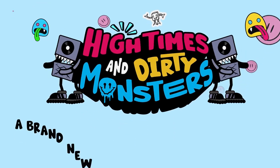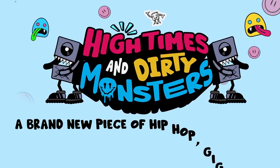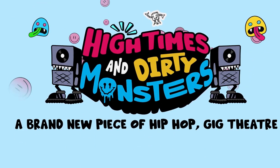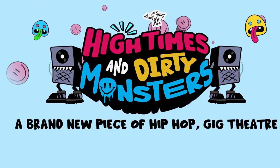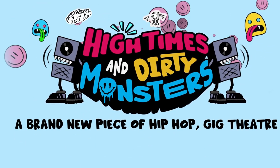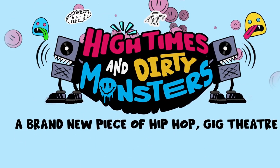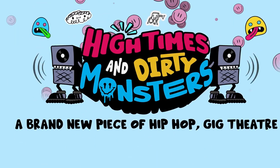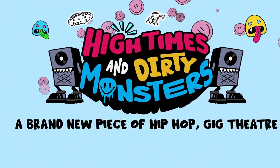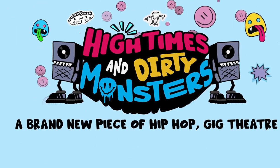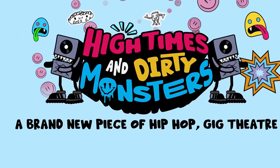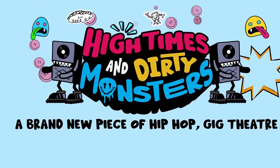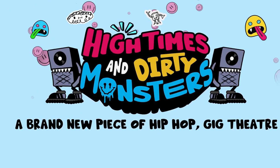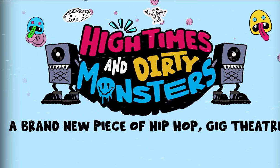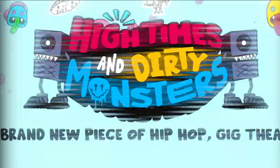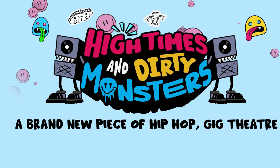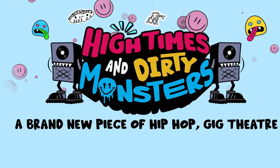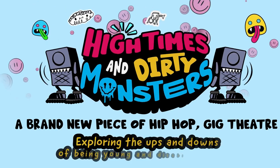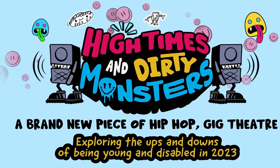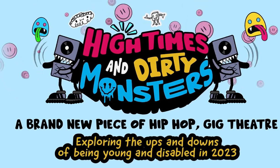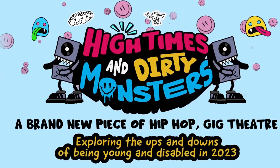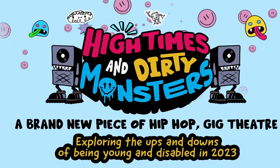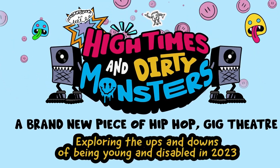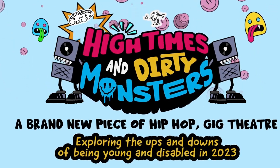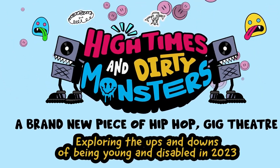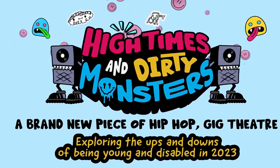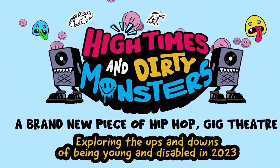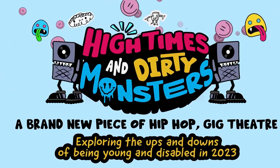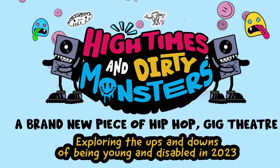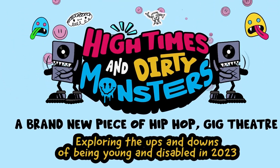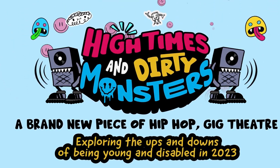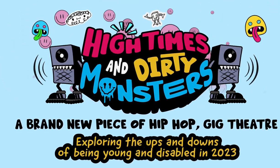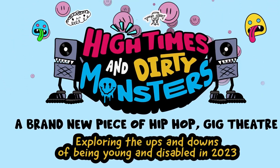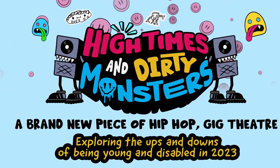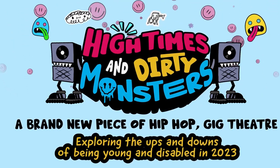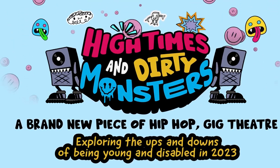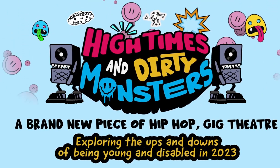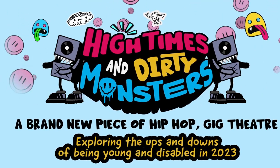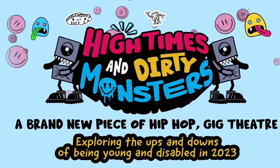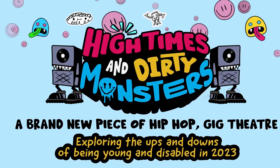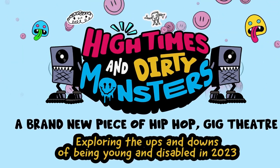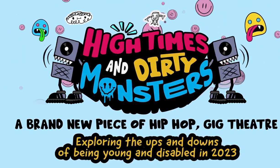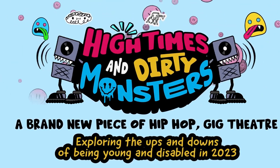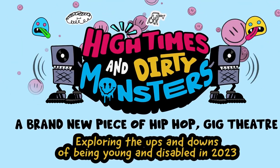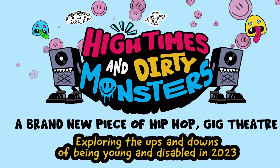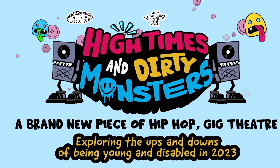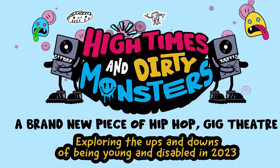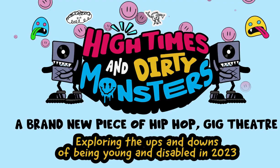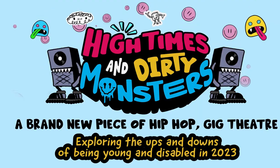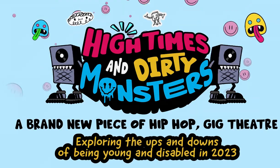a brand new piece of hip-hop gig theatre exploring the ups and downs of being young and disabled in 2023.